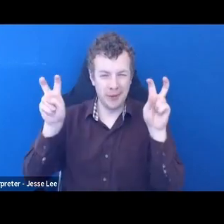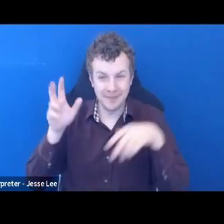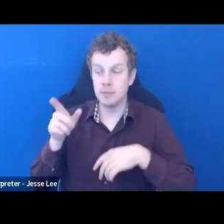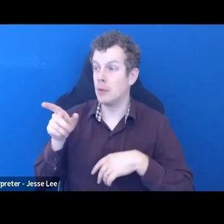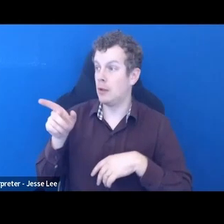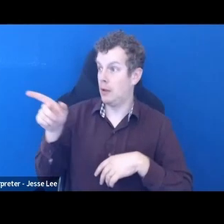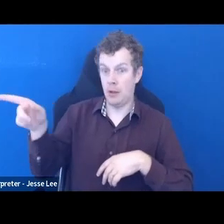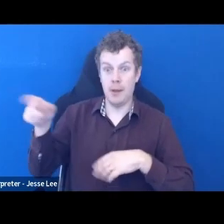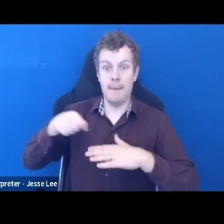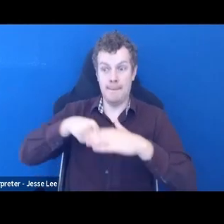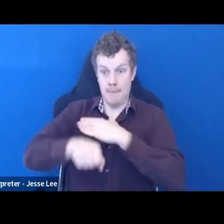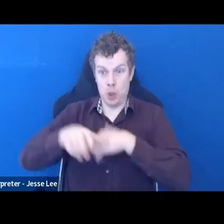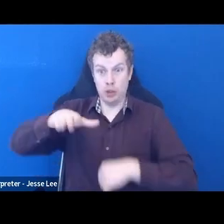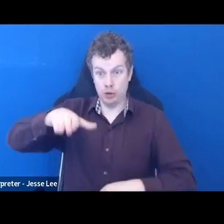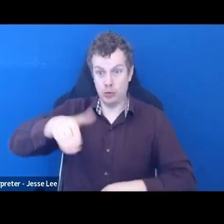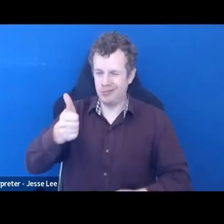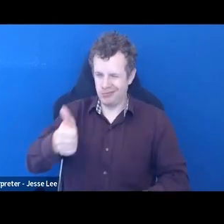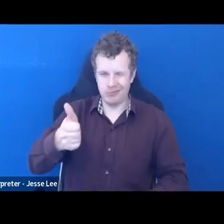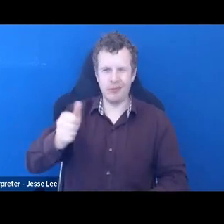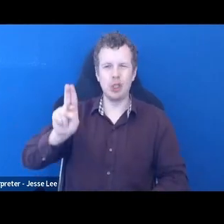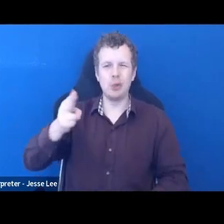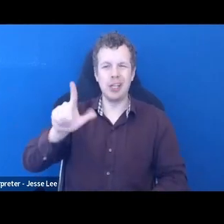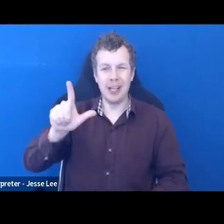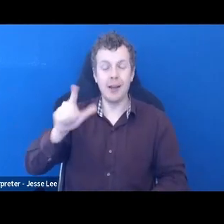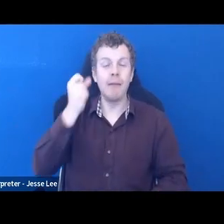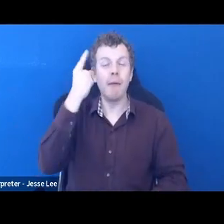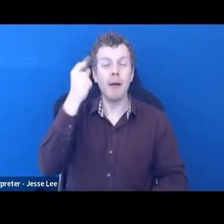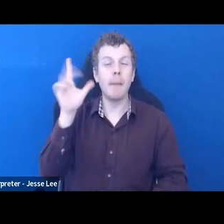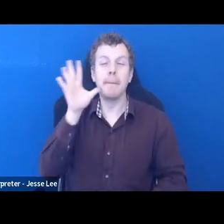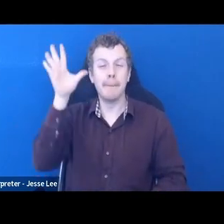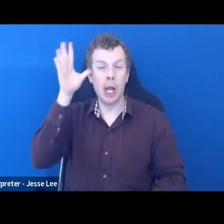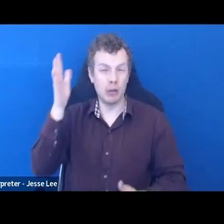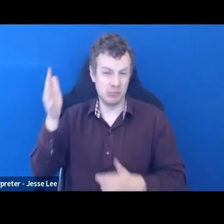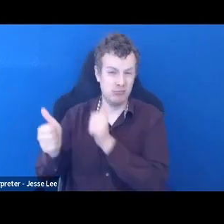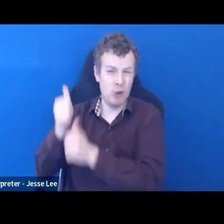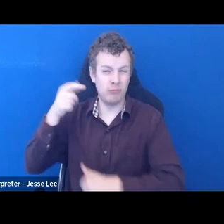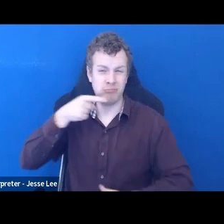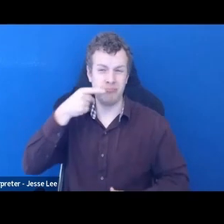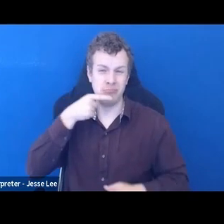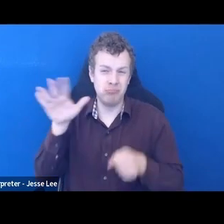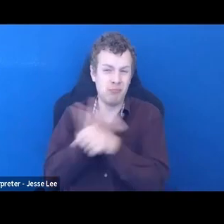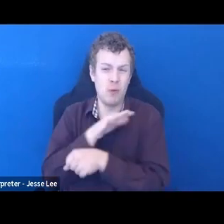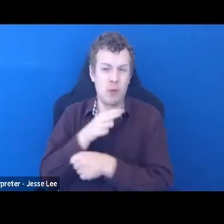who have typical hearing in both ears. So the parents were not expecting a diagnosis